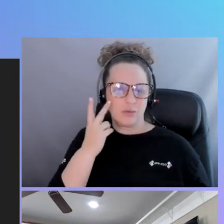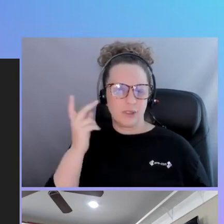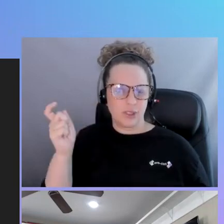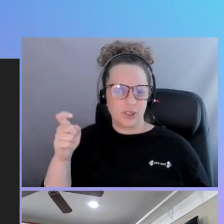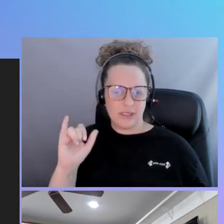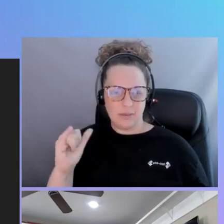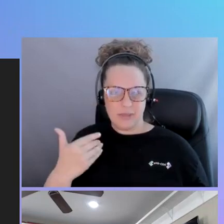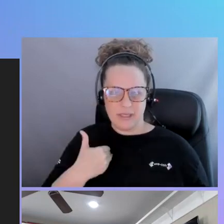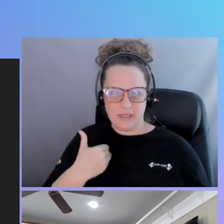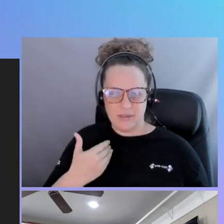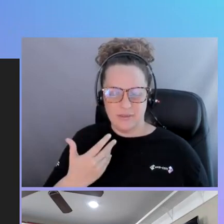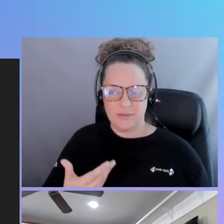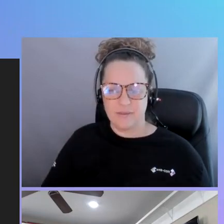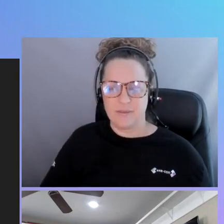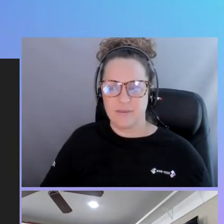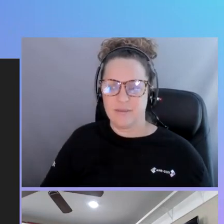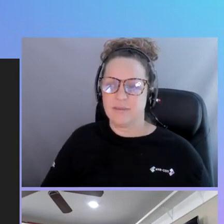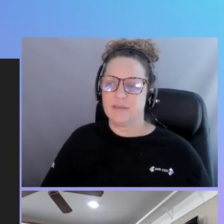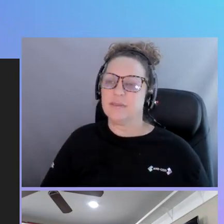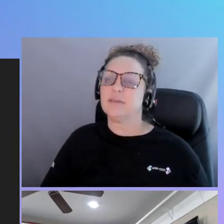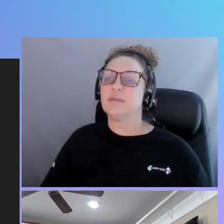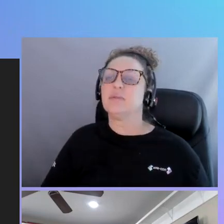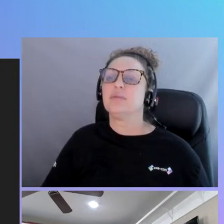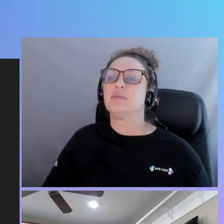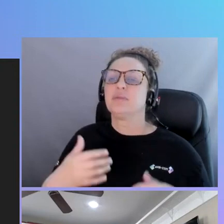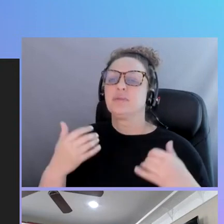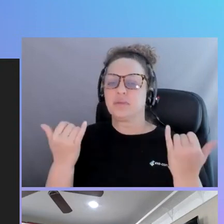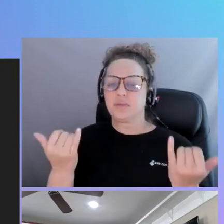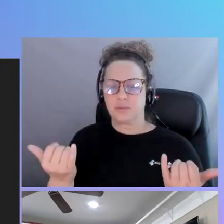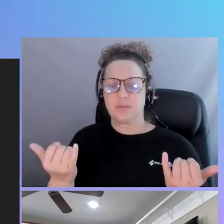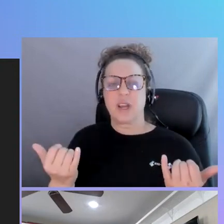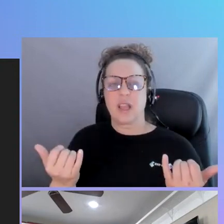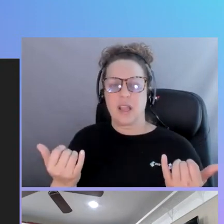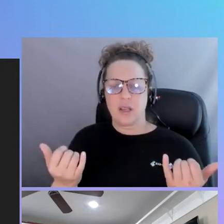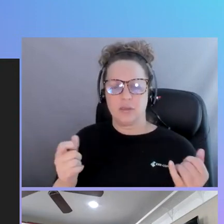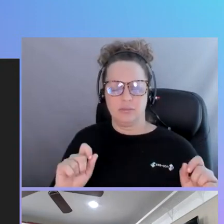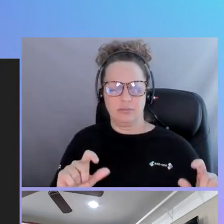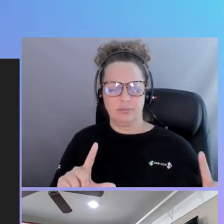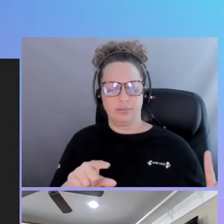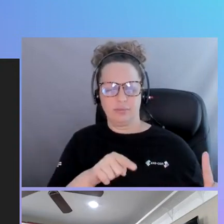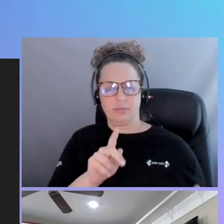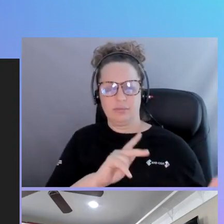a slide up here, um, with people . And, uh, it's an image